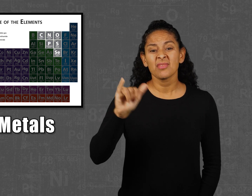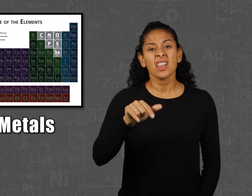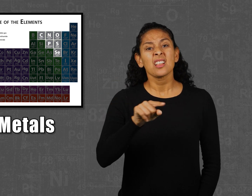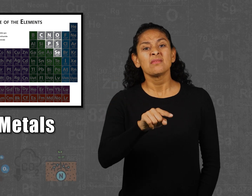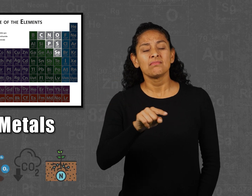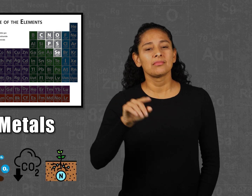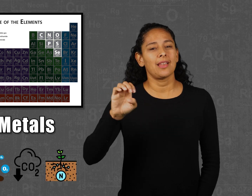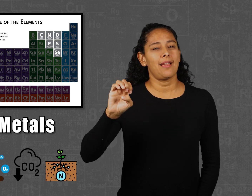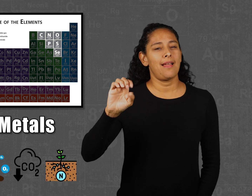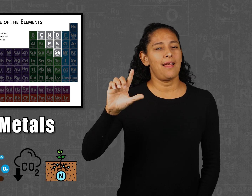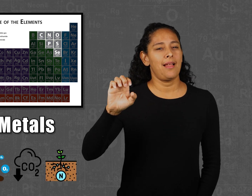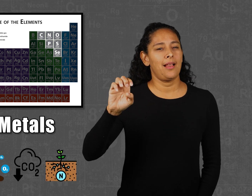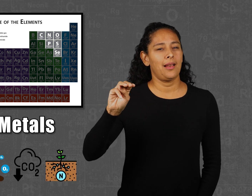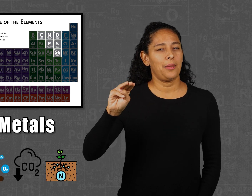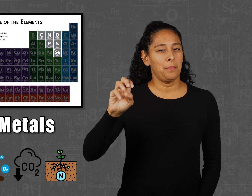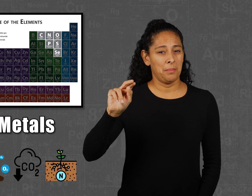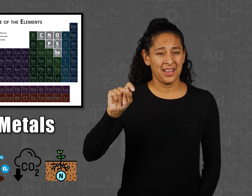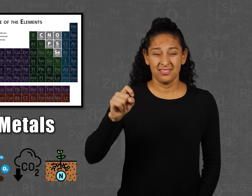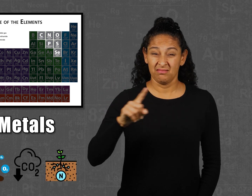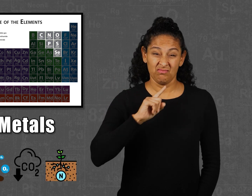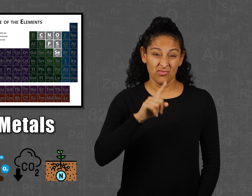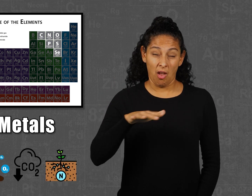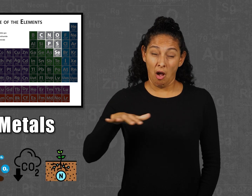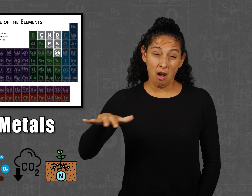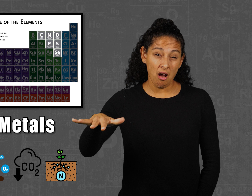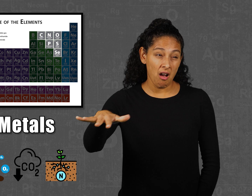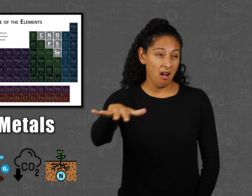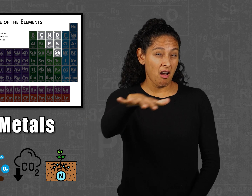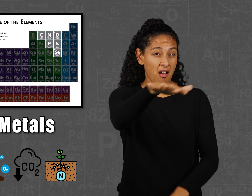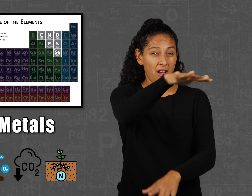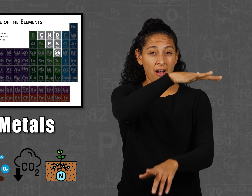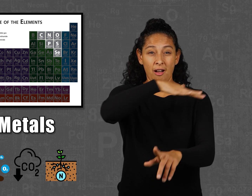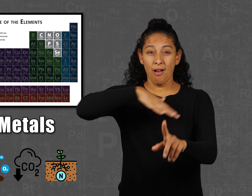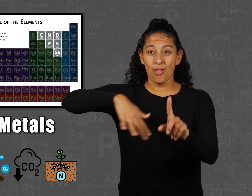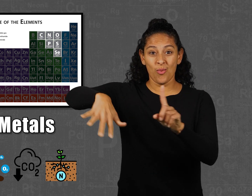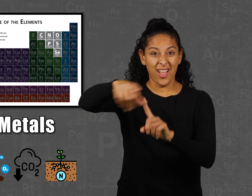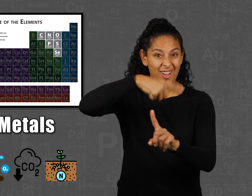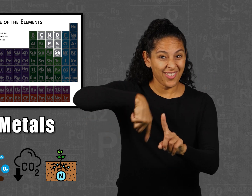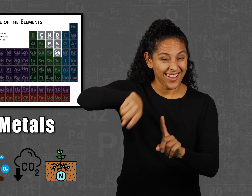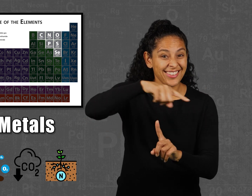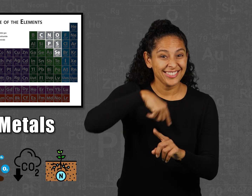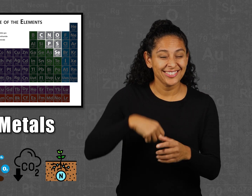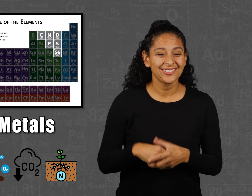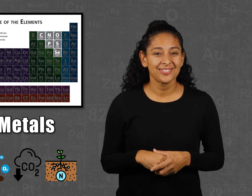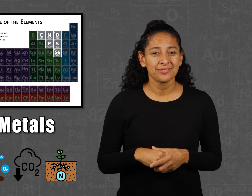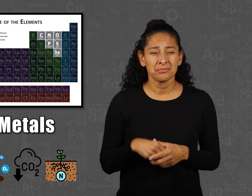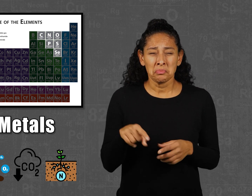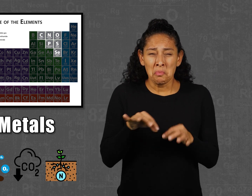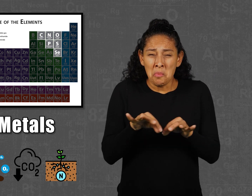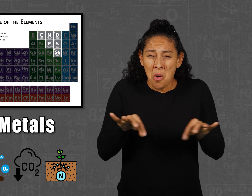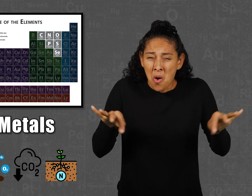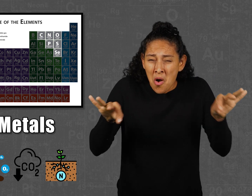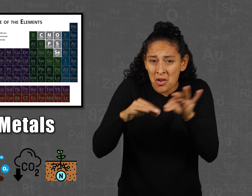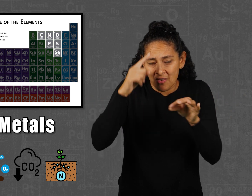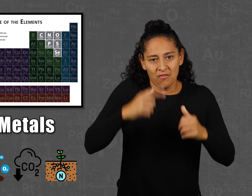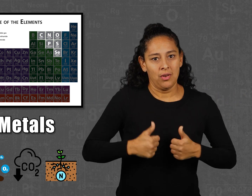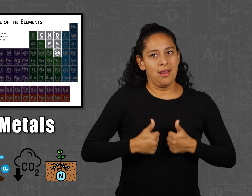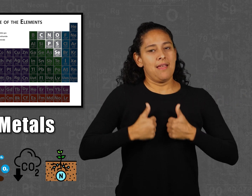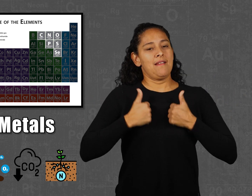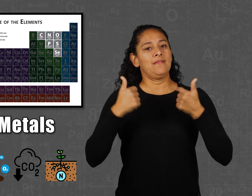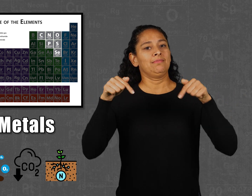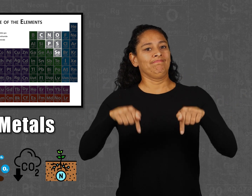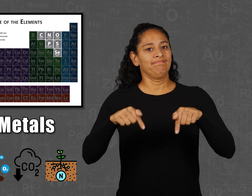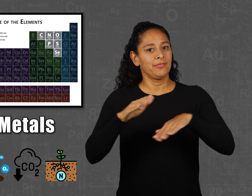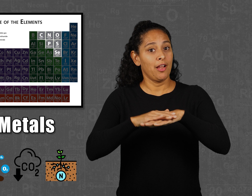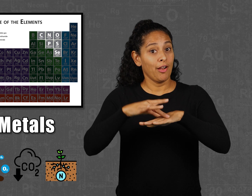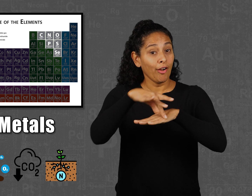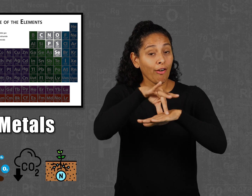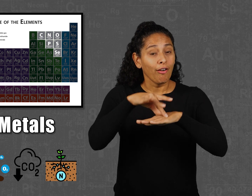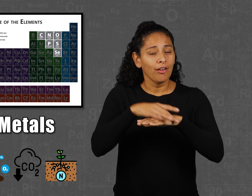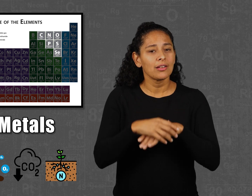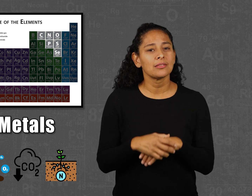These are elements that are all around us and they are very important for life here on earth.